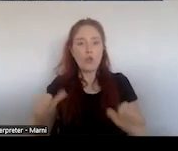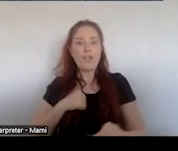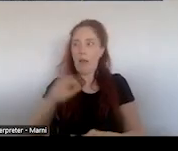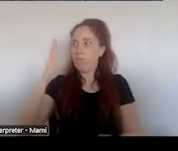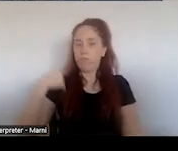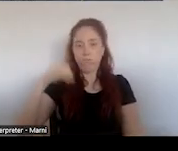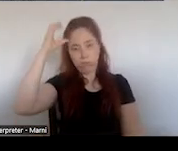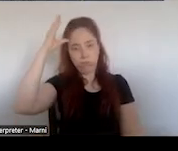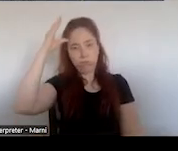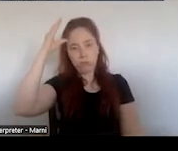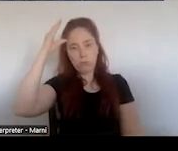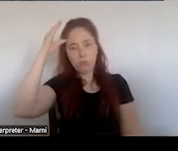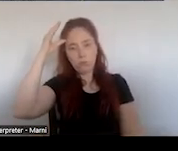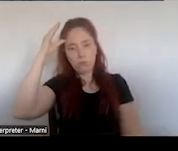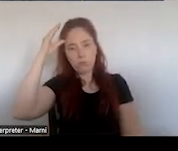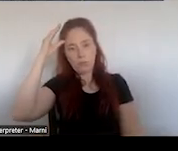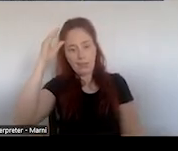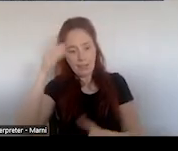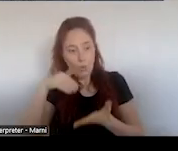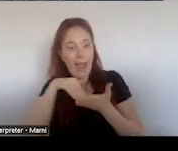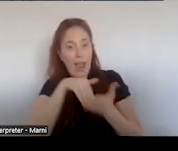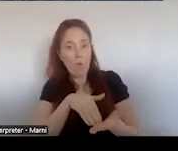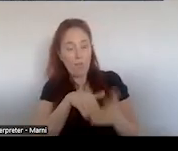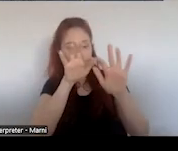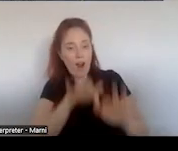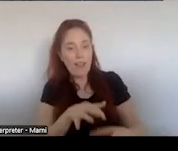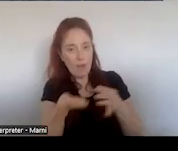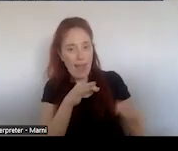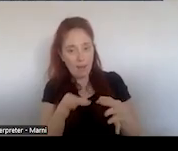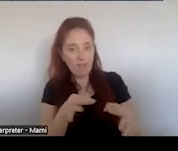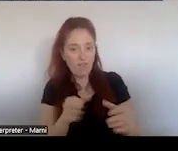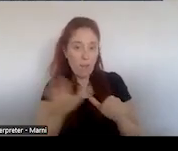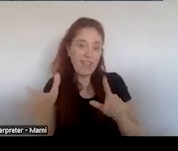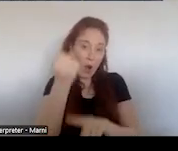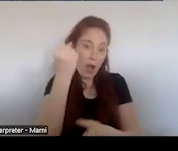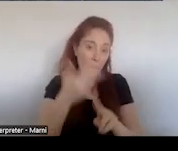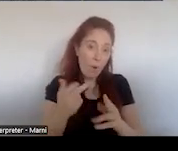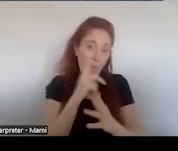the plan get the best outcomes for people with disability, but also making sure that we use our